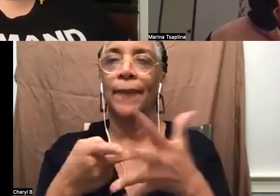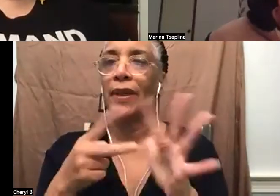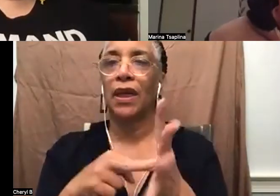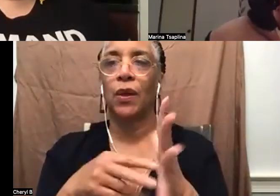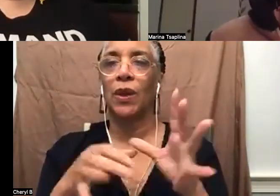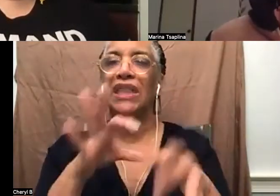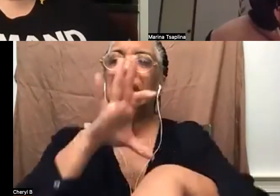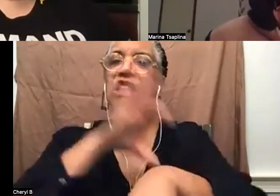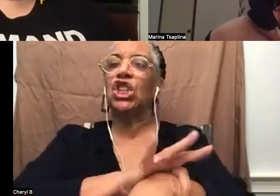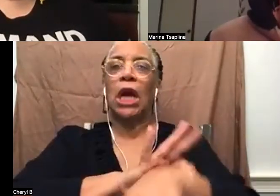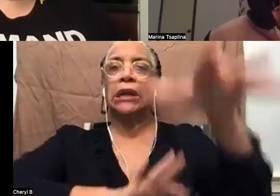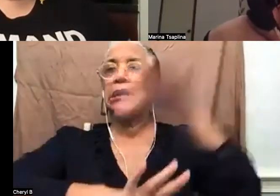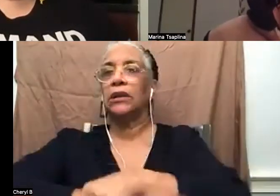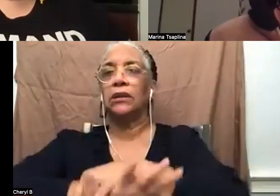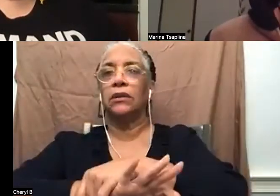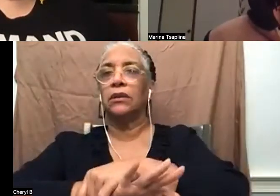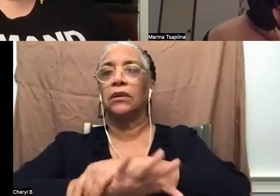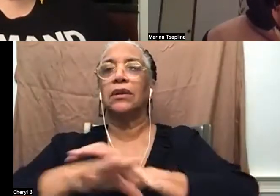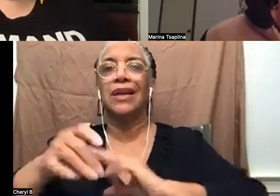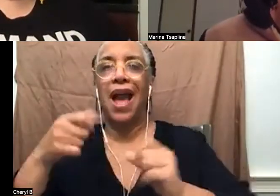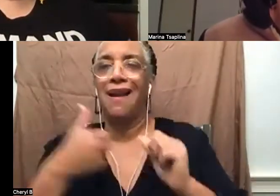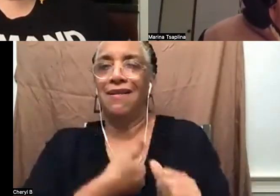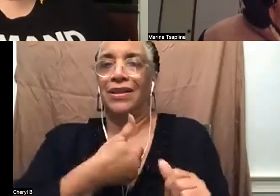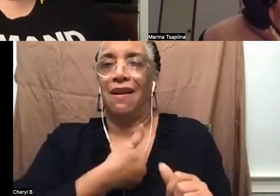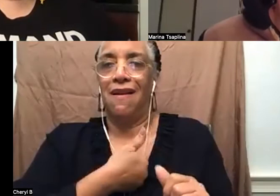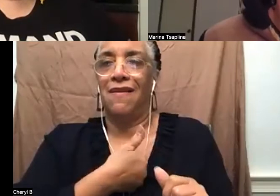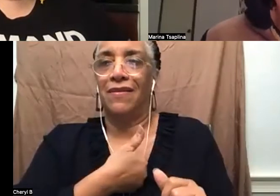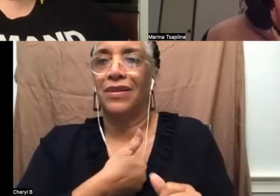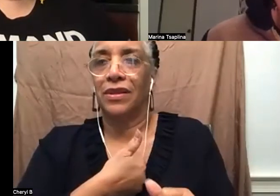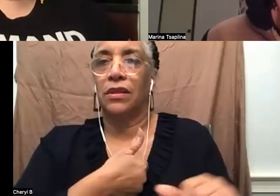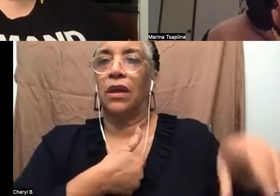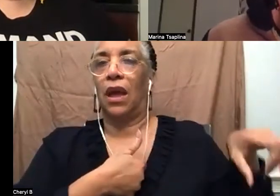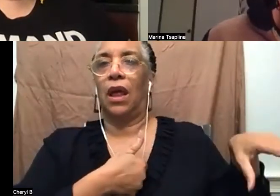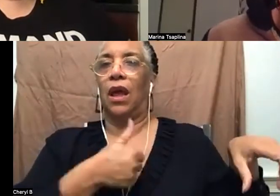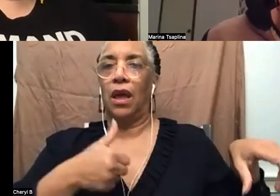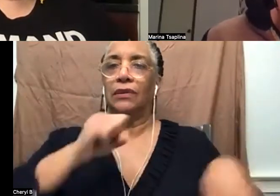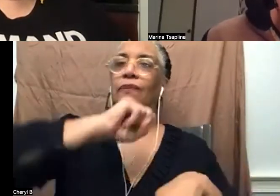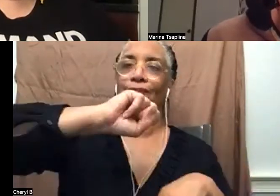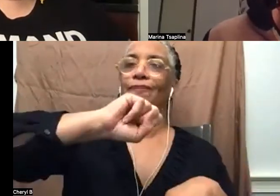or that we are necessarily quote unquote putting our bodies on the line because